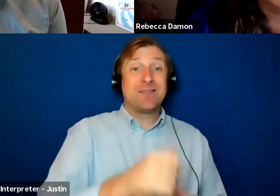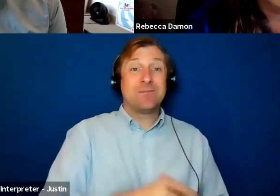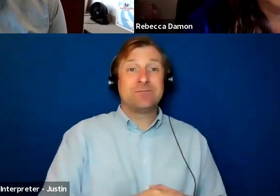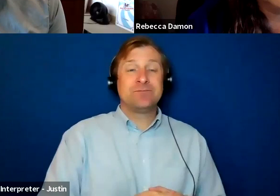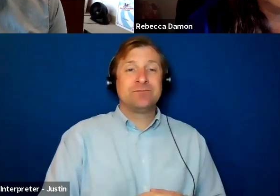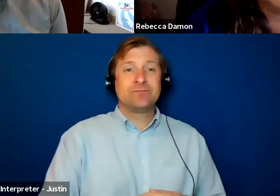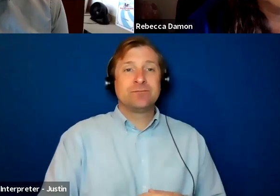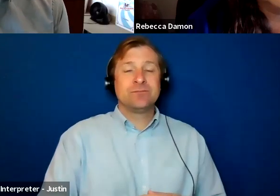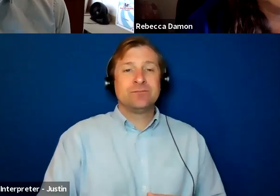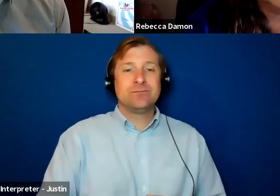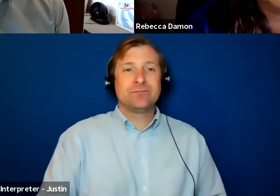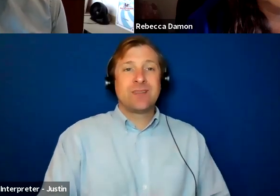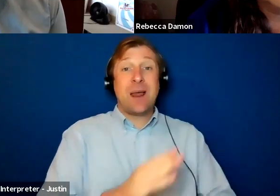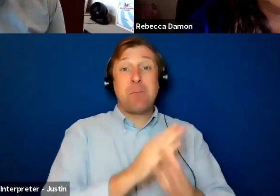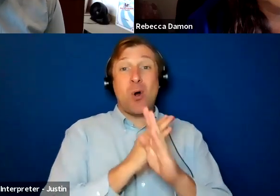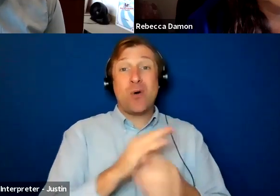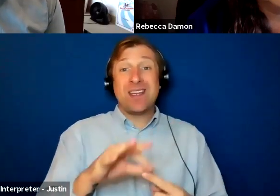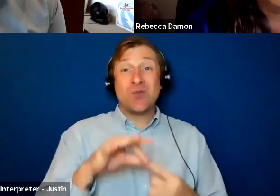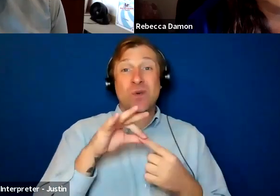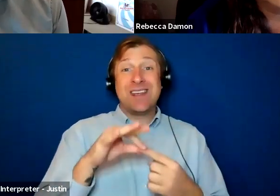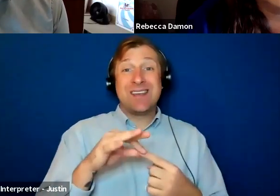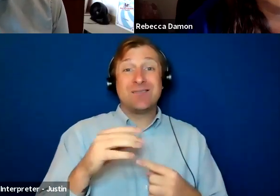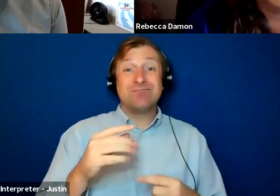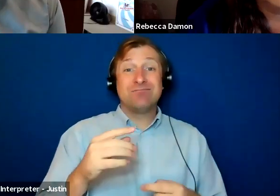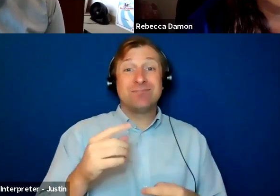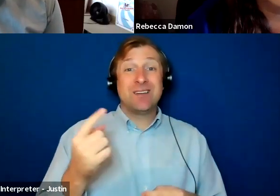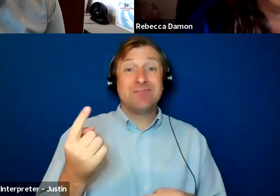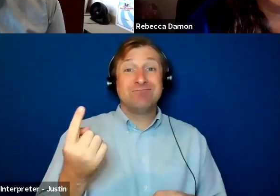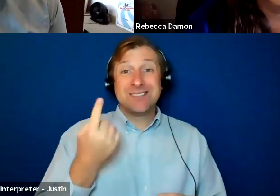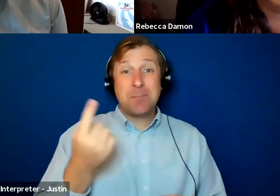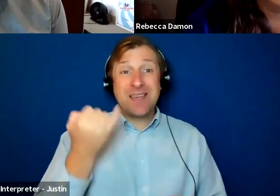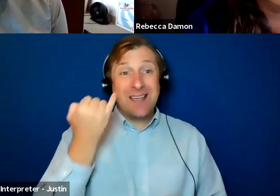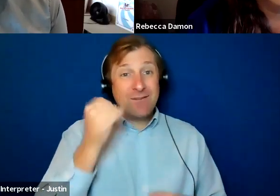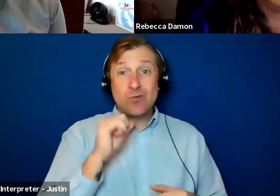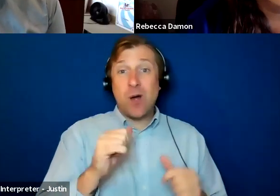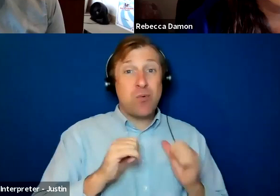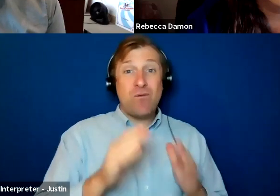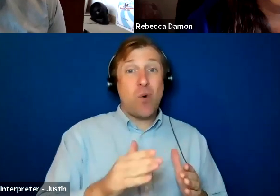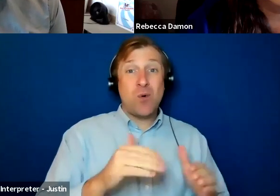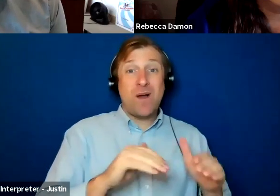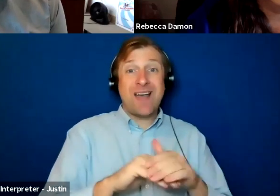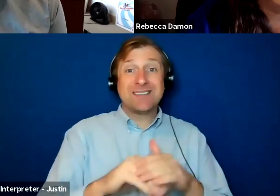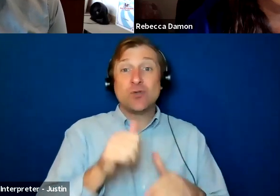you know, some unique circumstance, if you're not a performer who somehow has access to private air transportation,